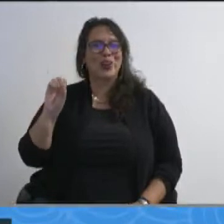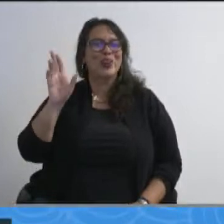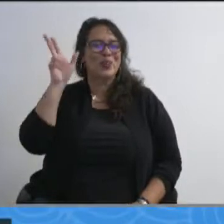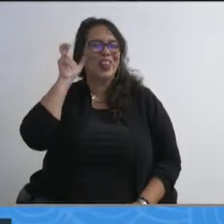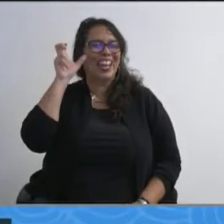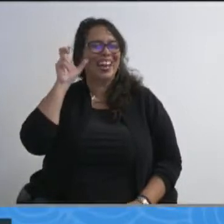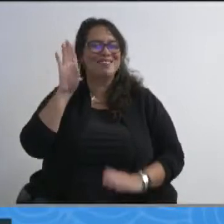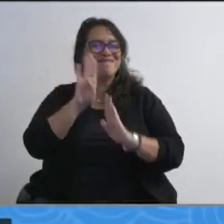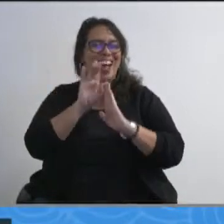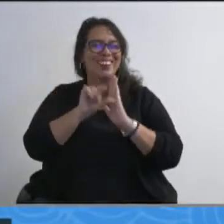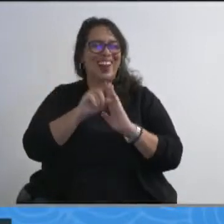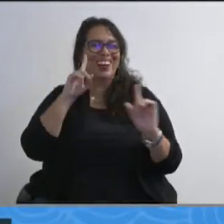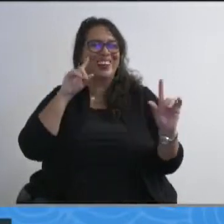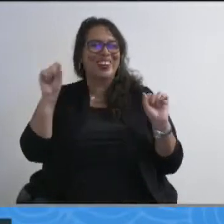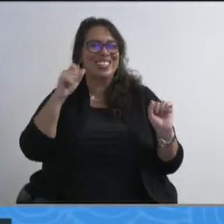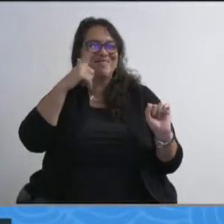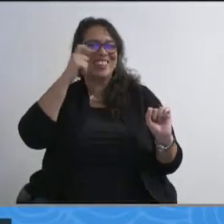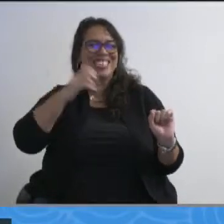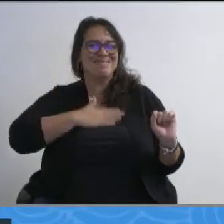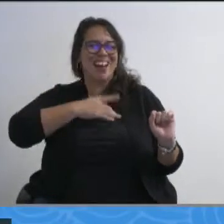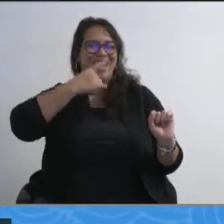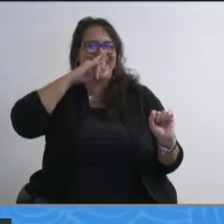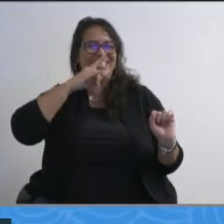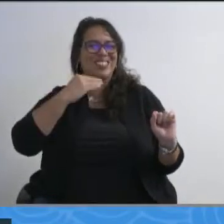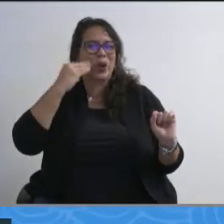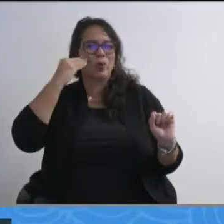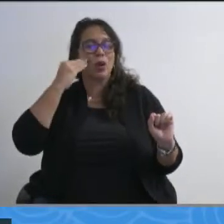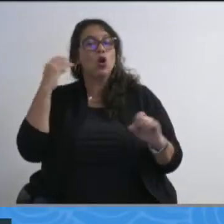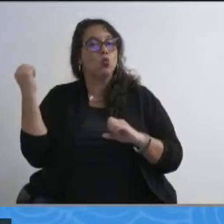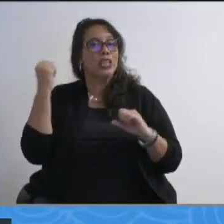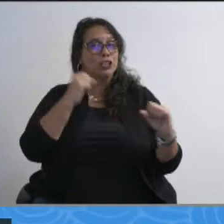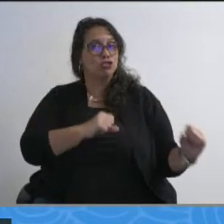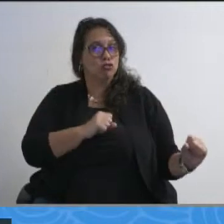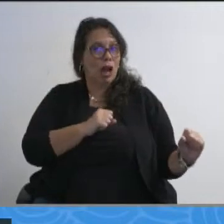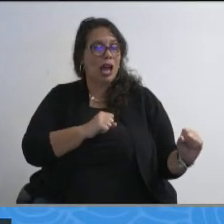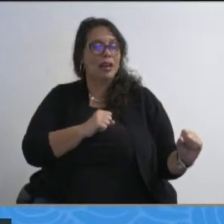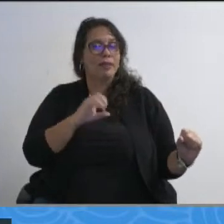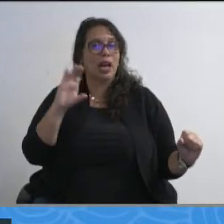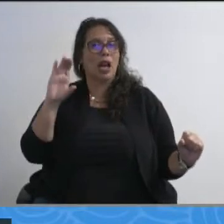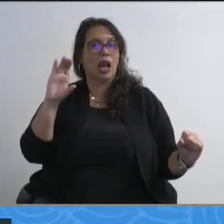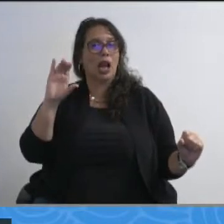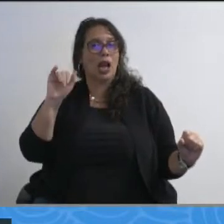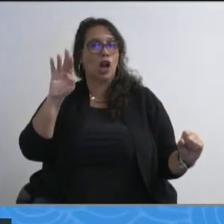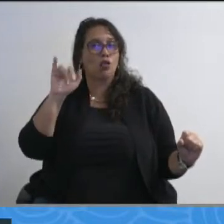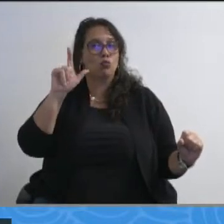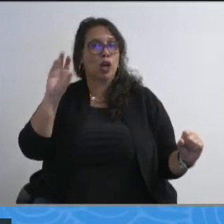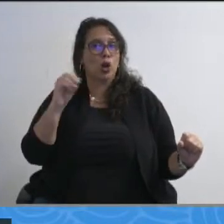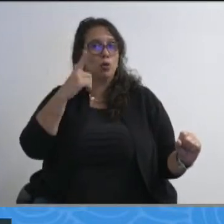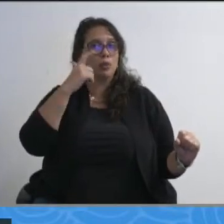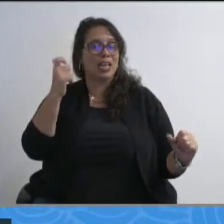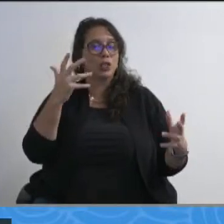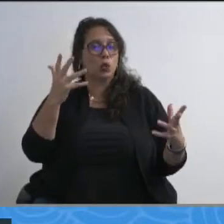So, but we drive to Cabrillo intentionally because we really like the soccer program